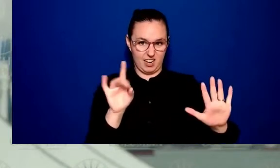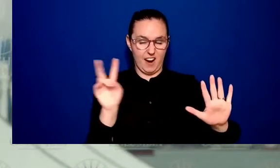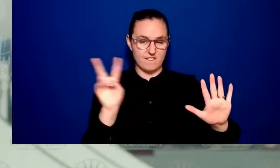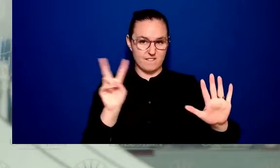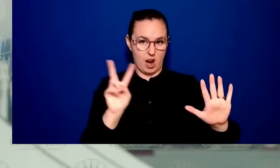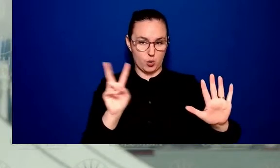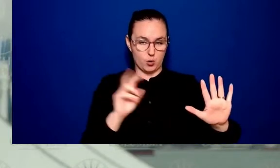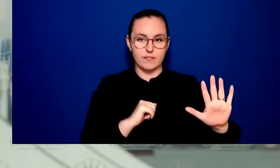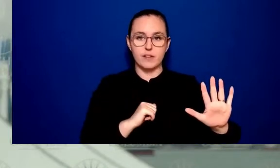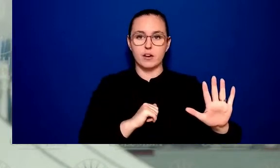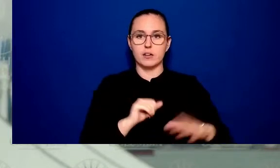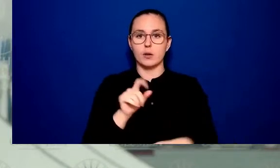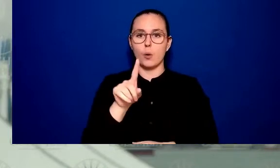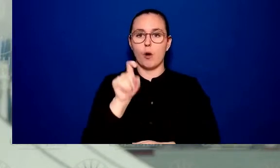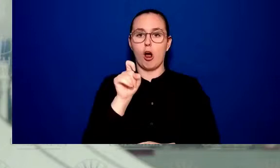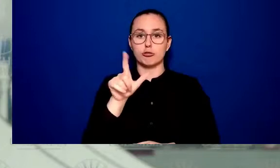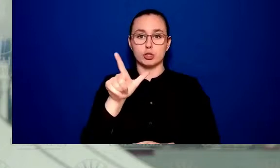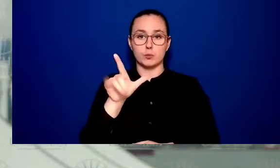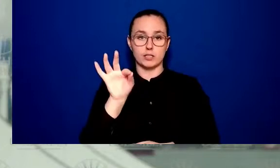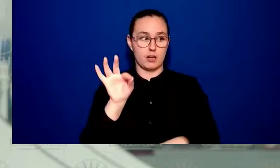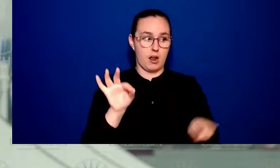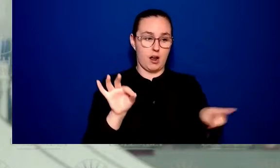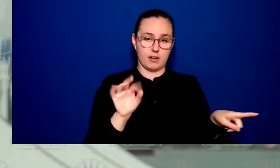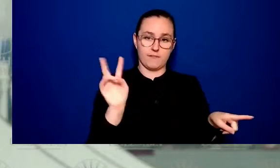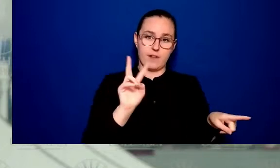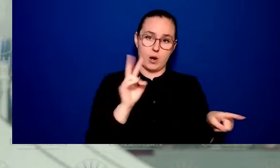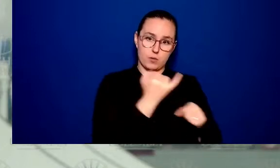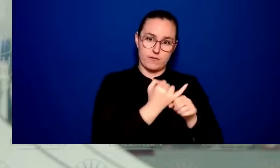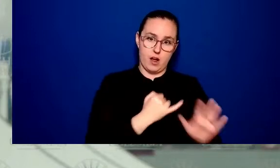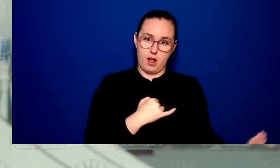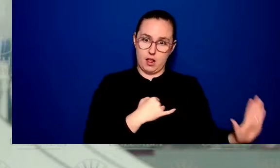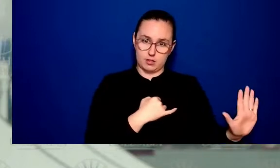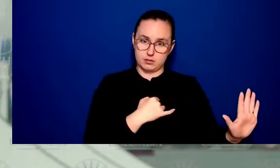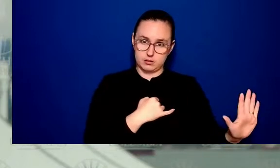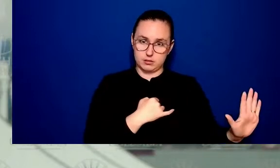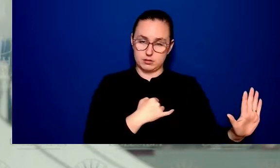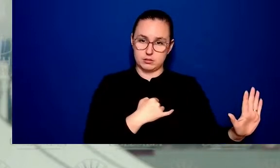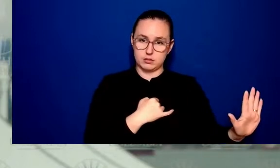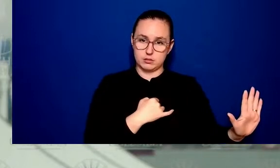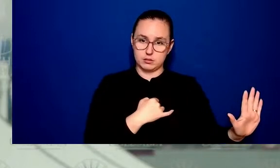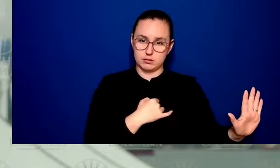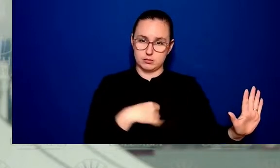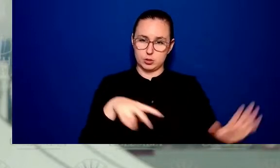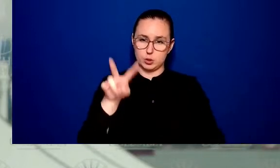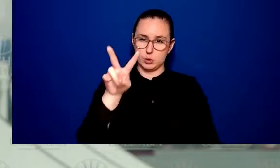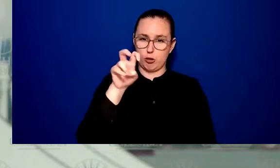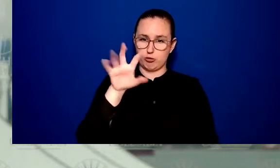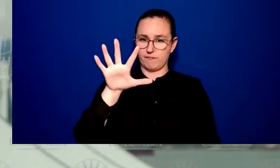And 251 in the PHS a their